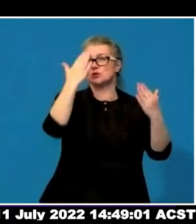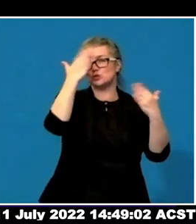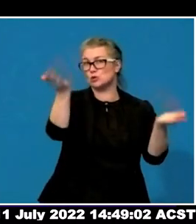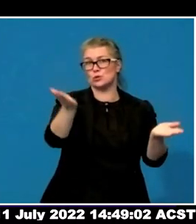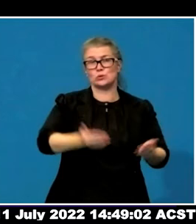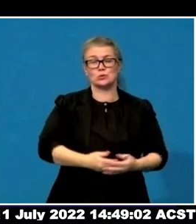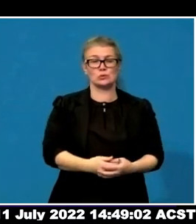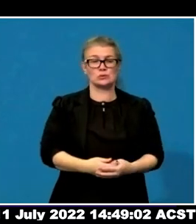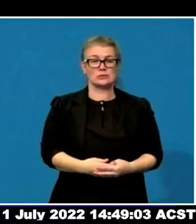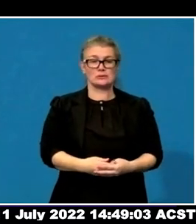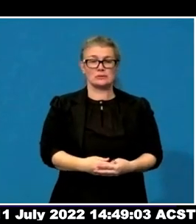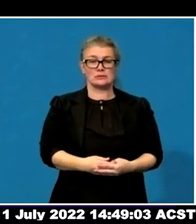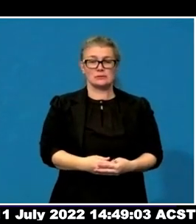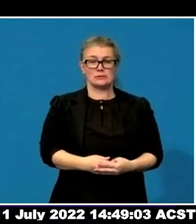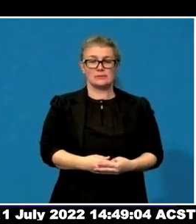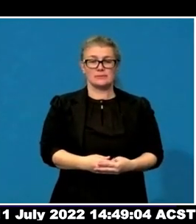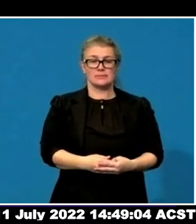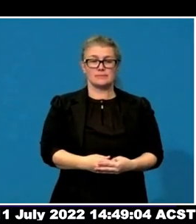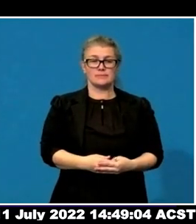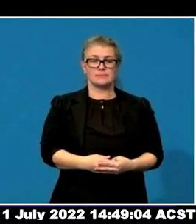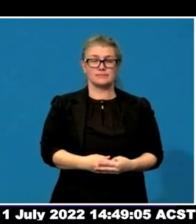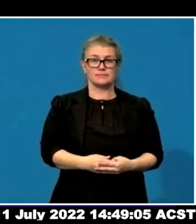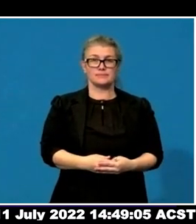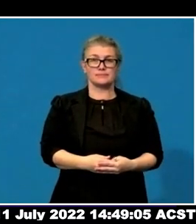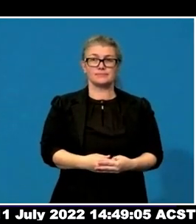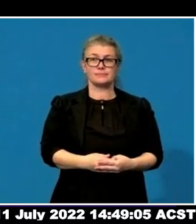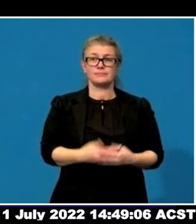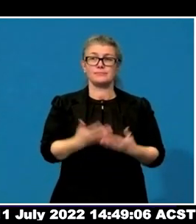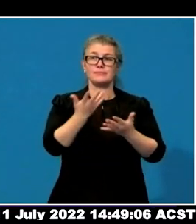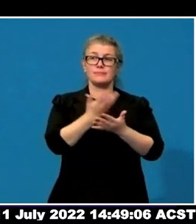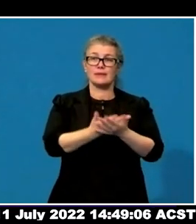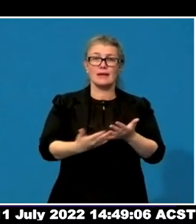How could one build the capacity amongst local people to take on those roles?